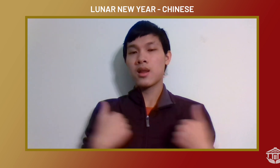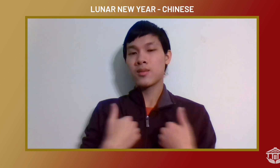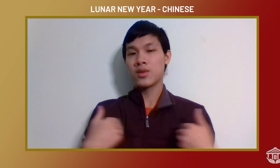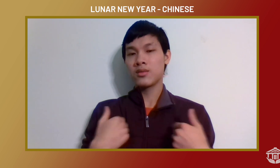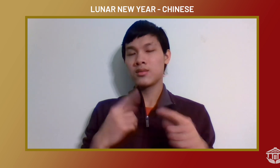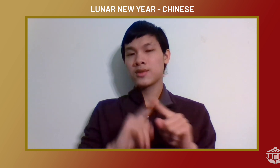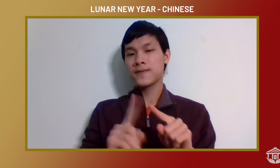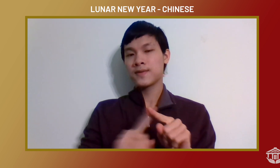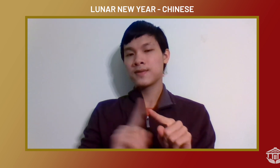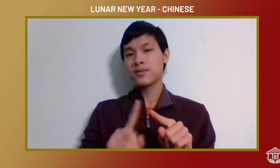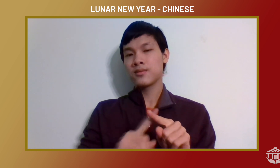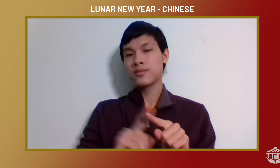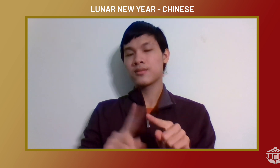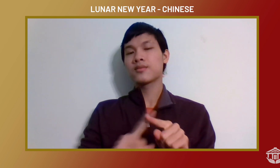It uses 12 different animals.